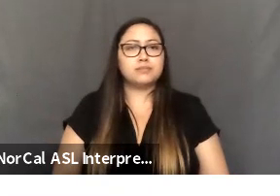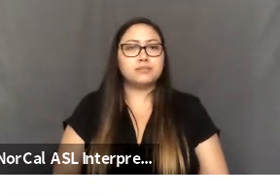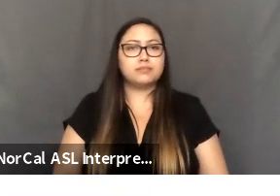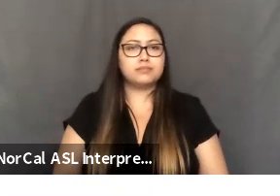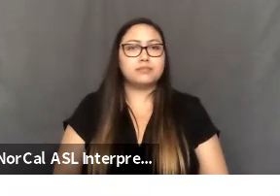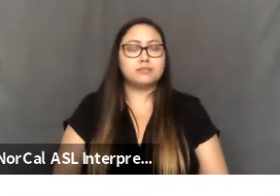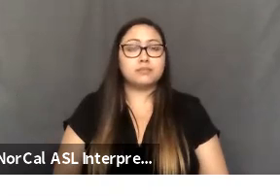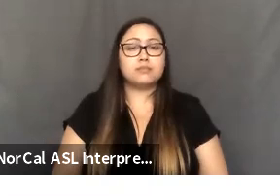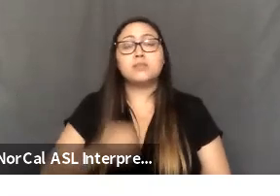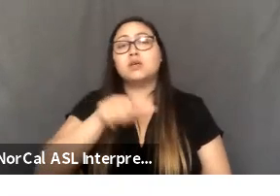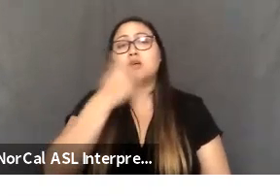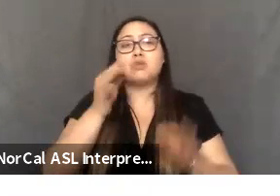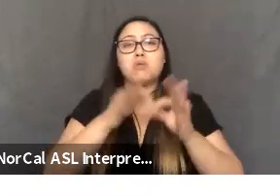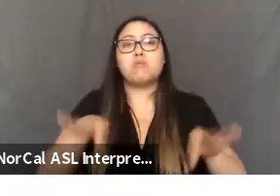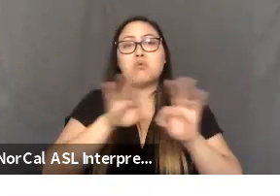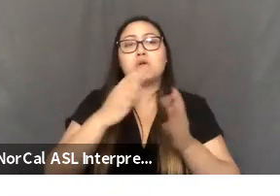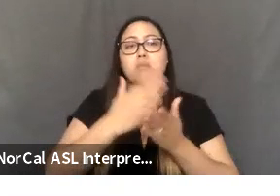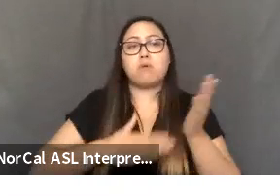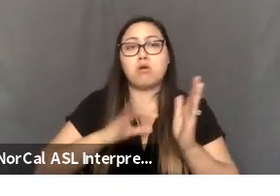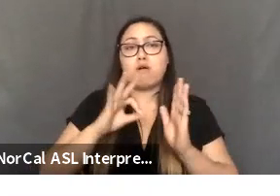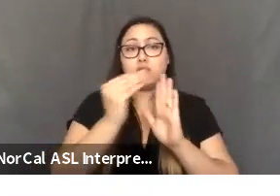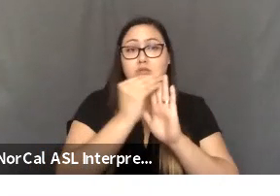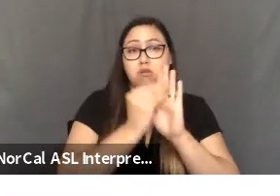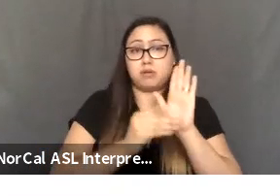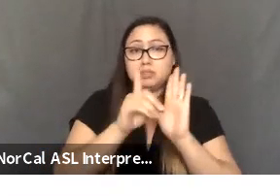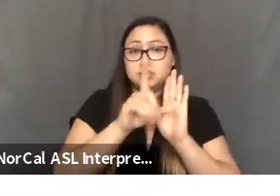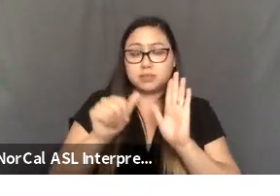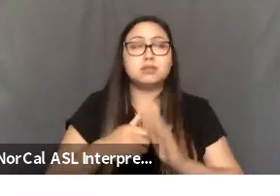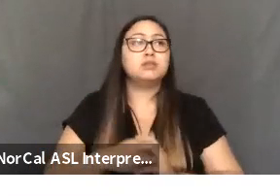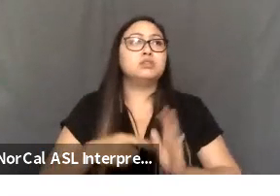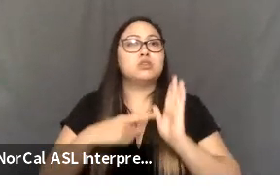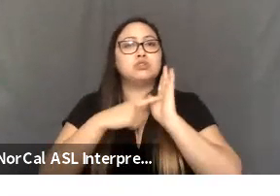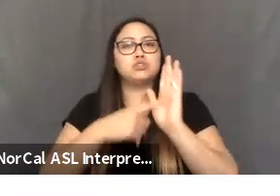Another important piece of documentation was to demonstrate the size of the population and